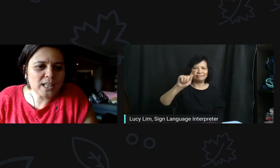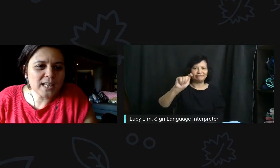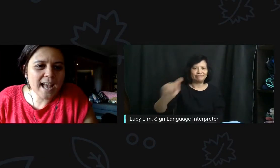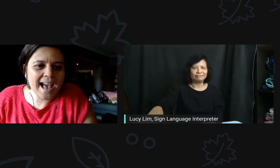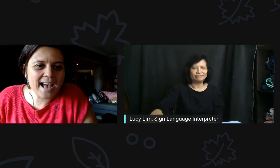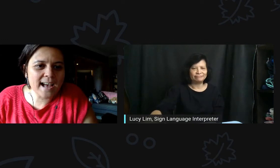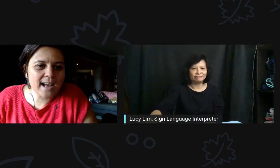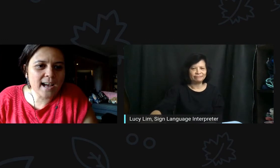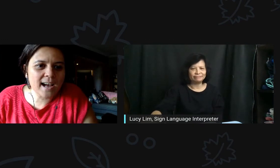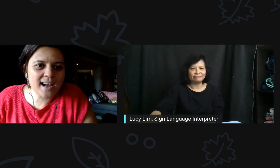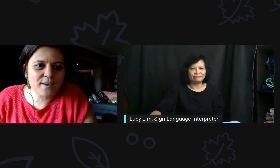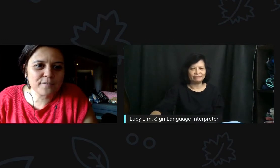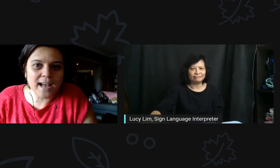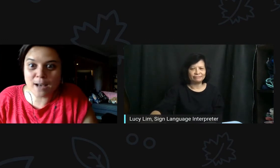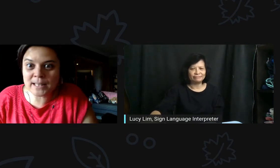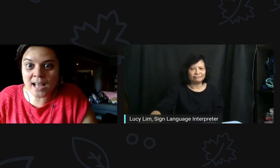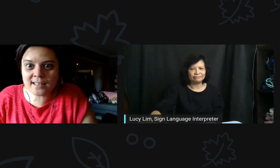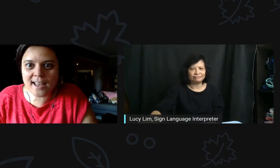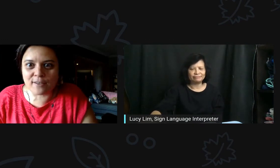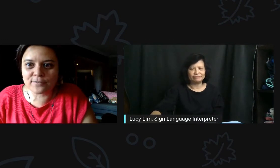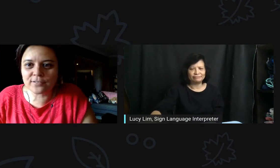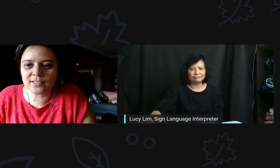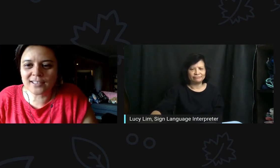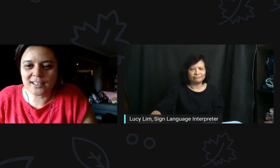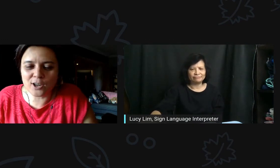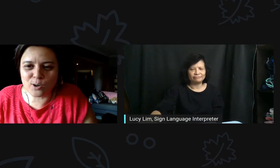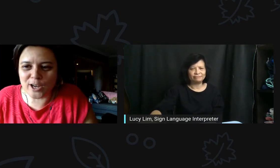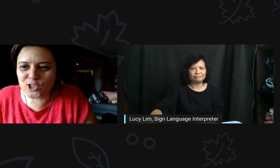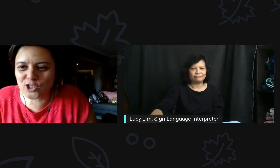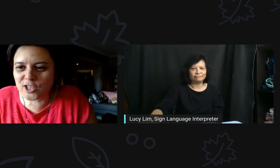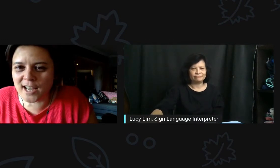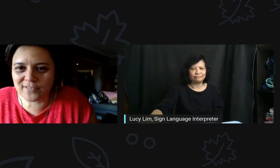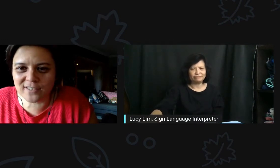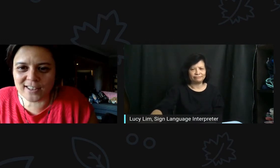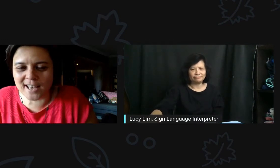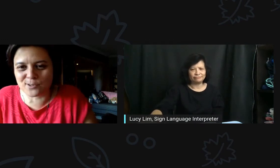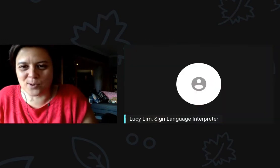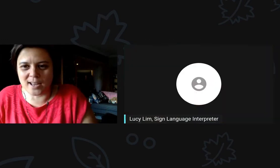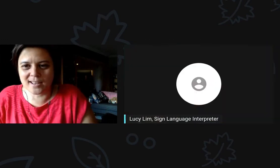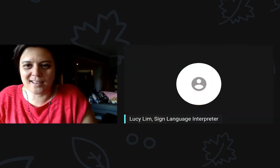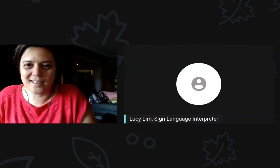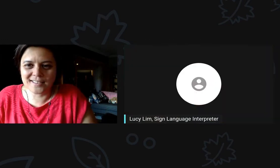We have Abby Latif. Oh, I shouldn't have give that away.